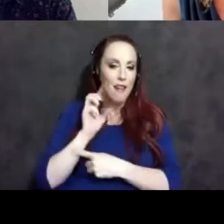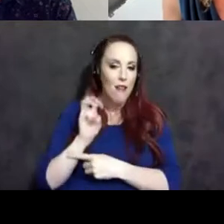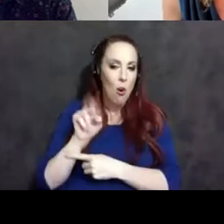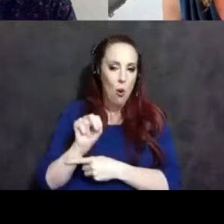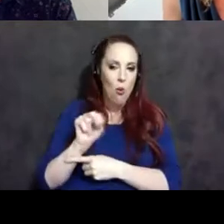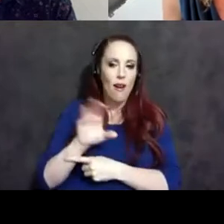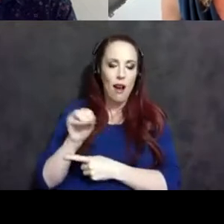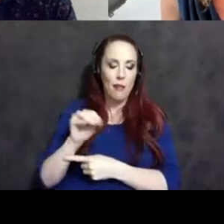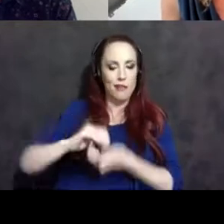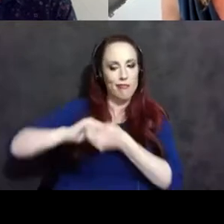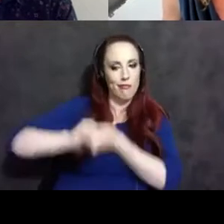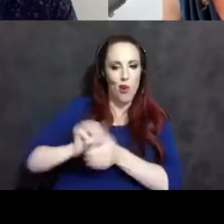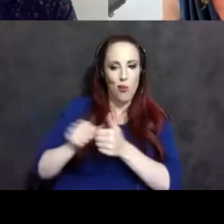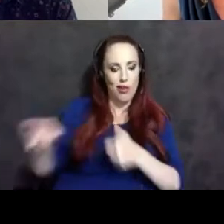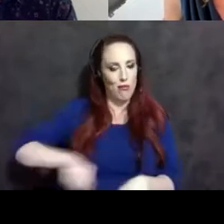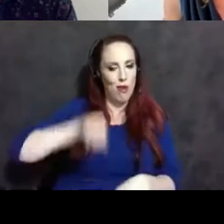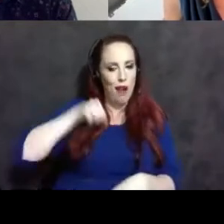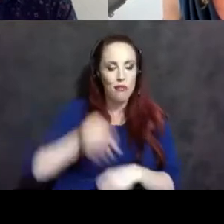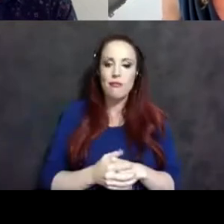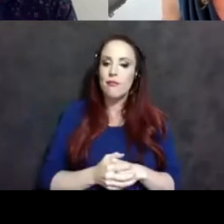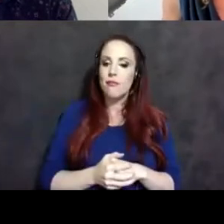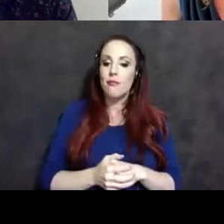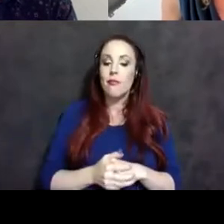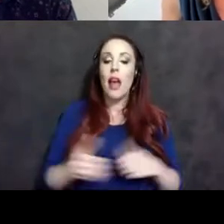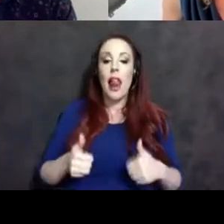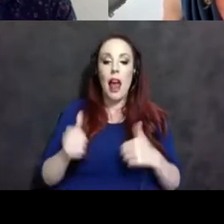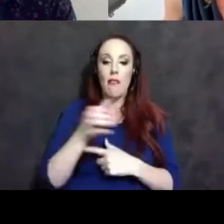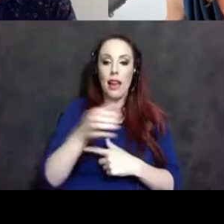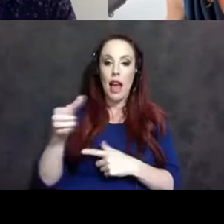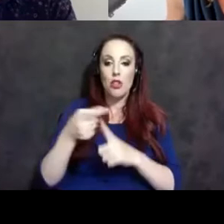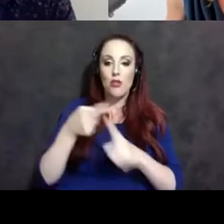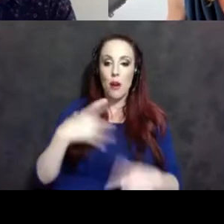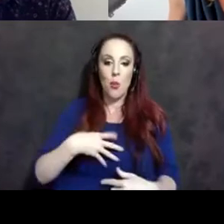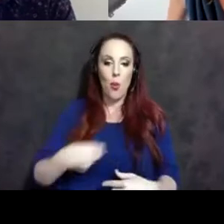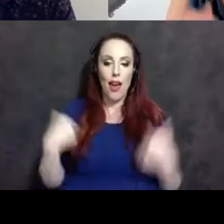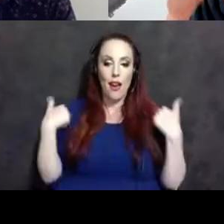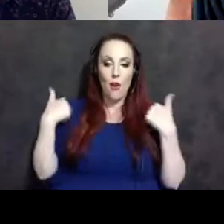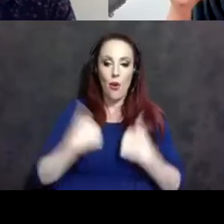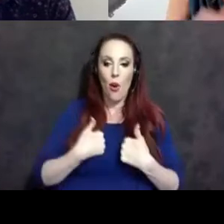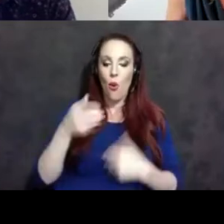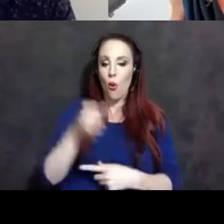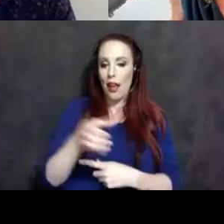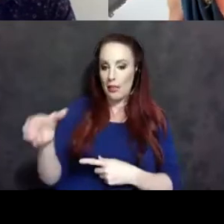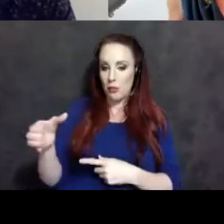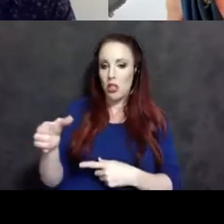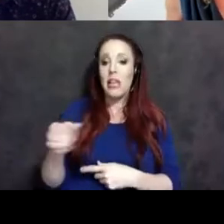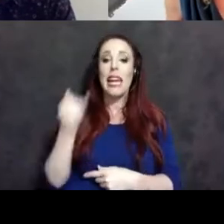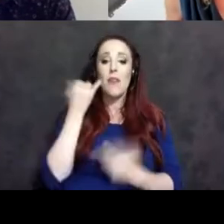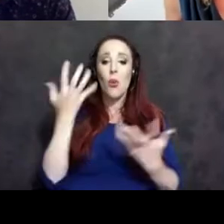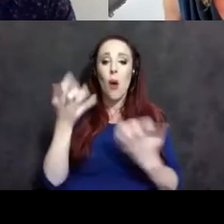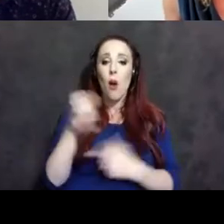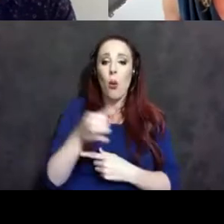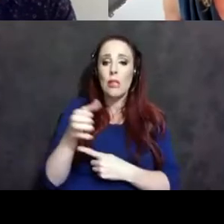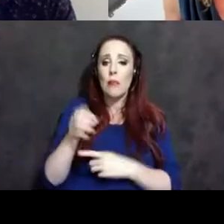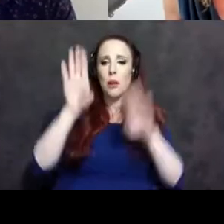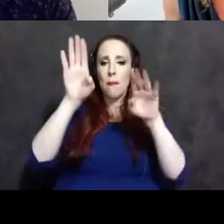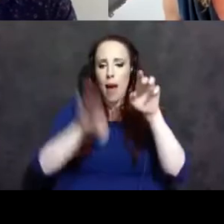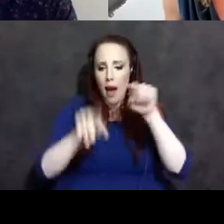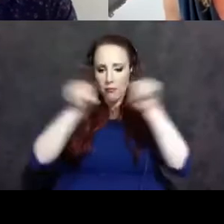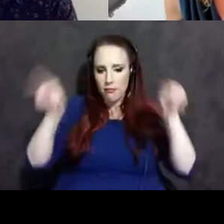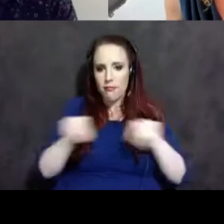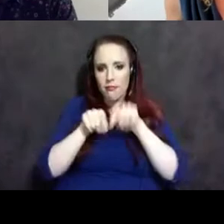with and it's being captioned by White Coat Captioning, click on the closed captioning,